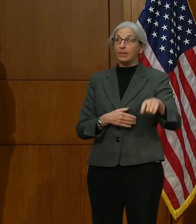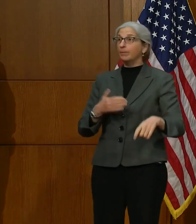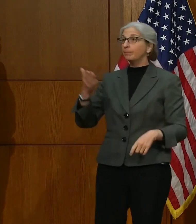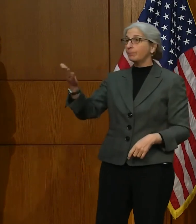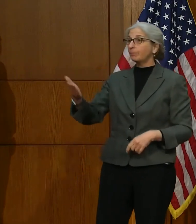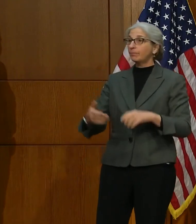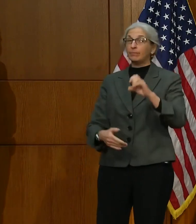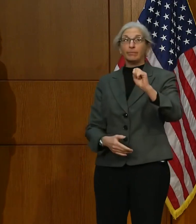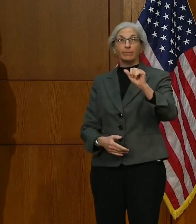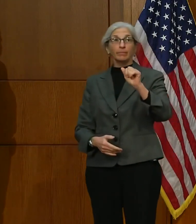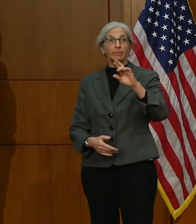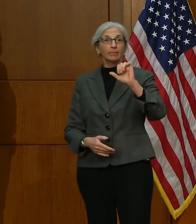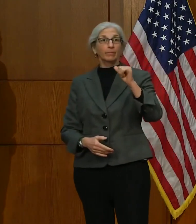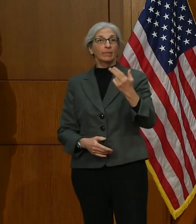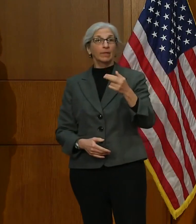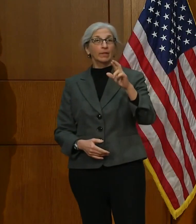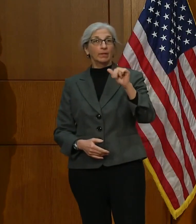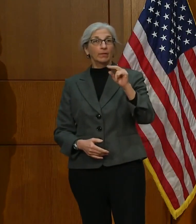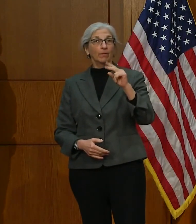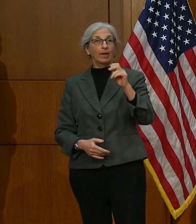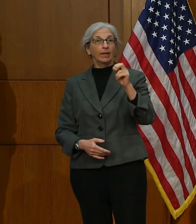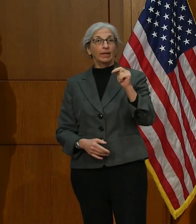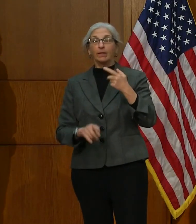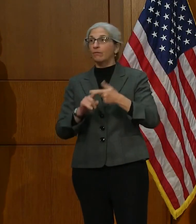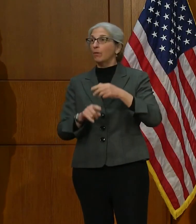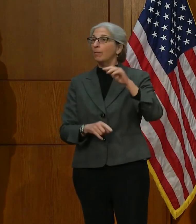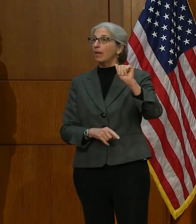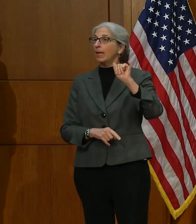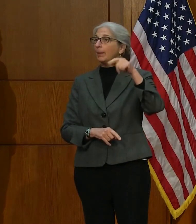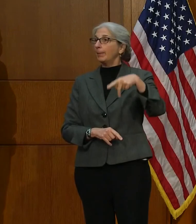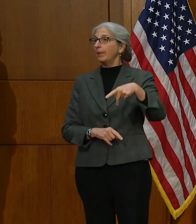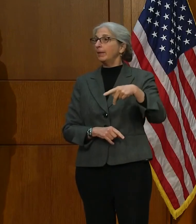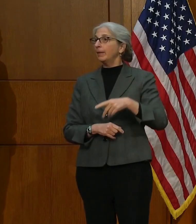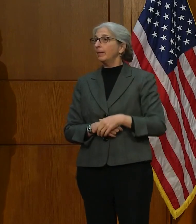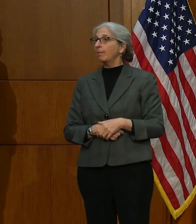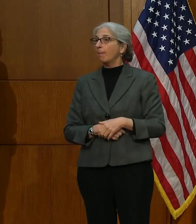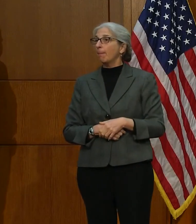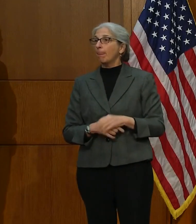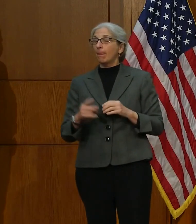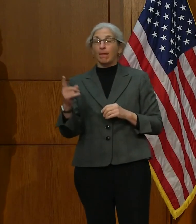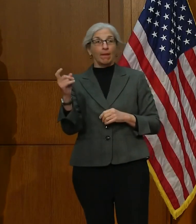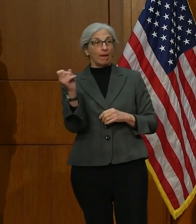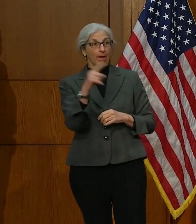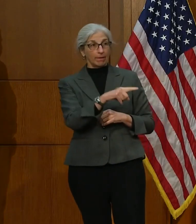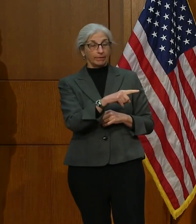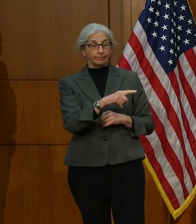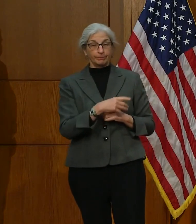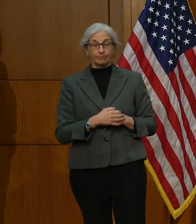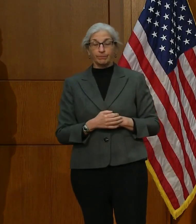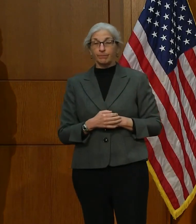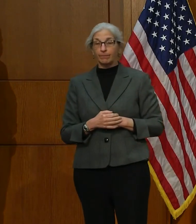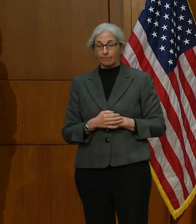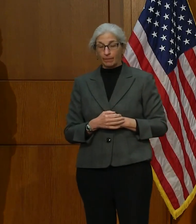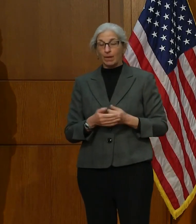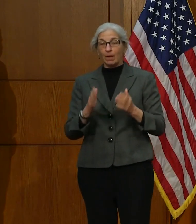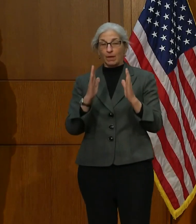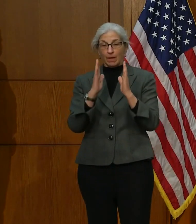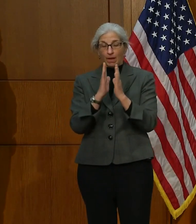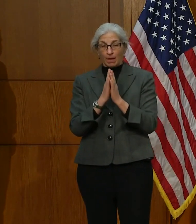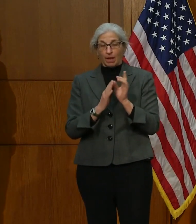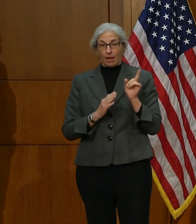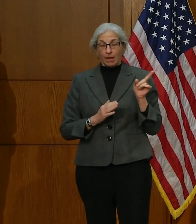WILL THANK YOU. SARA BRING